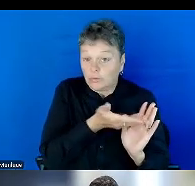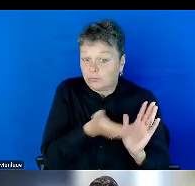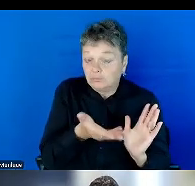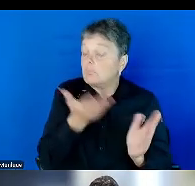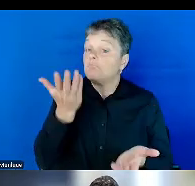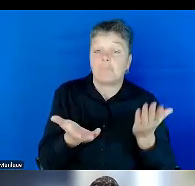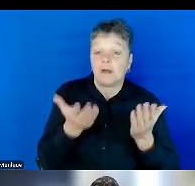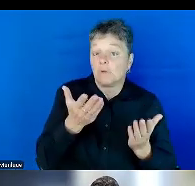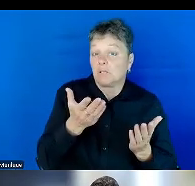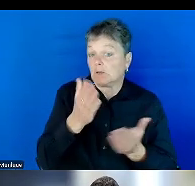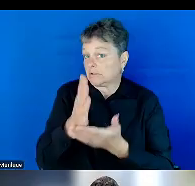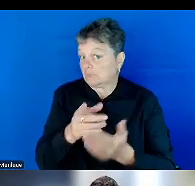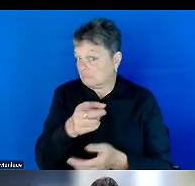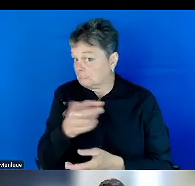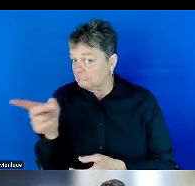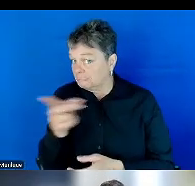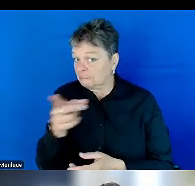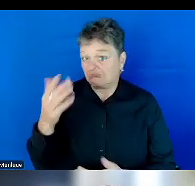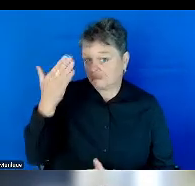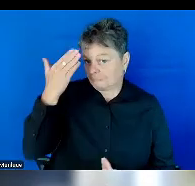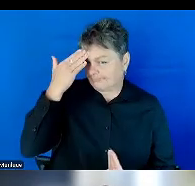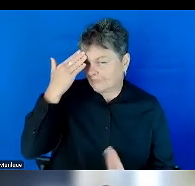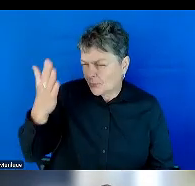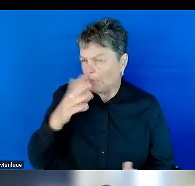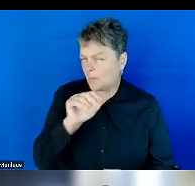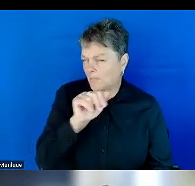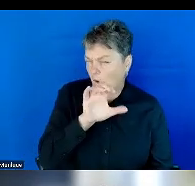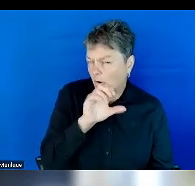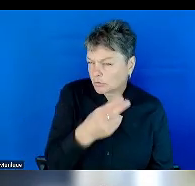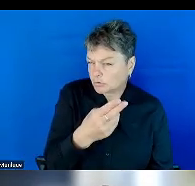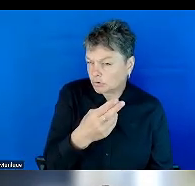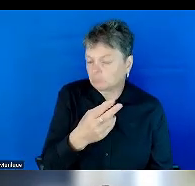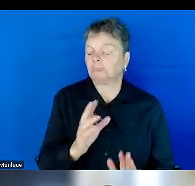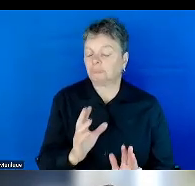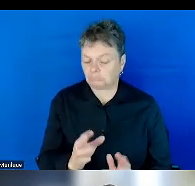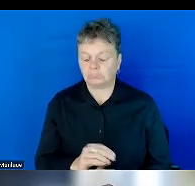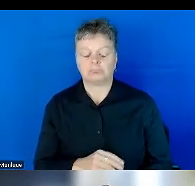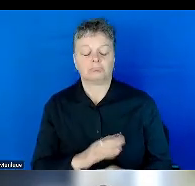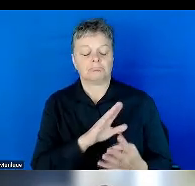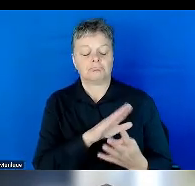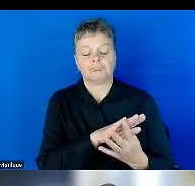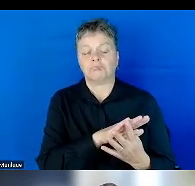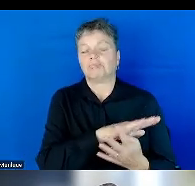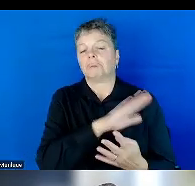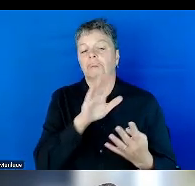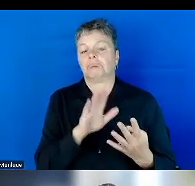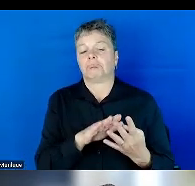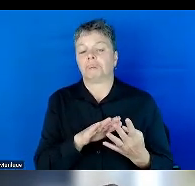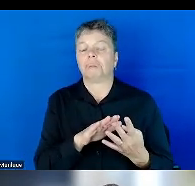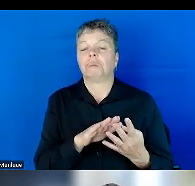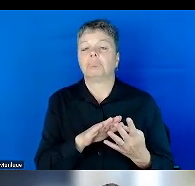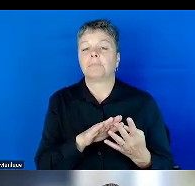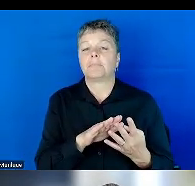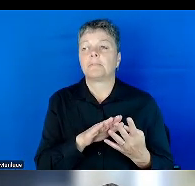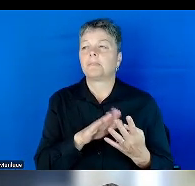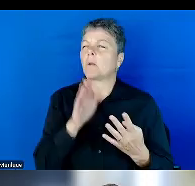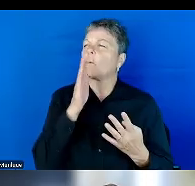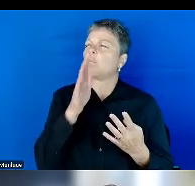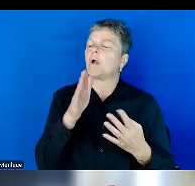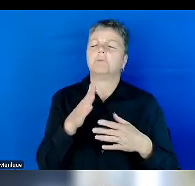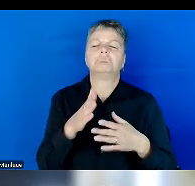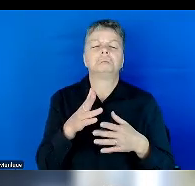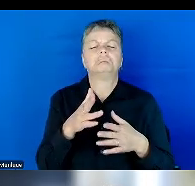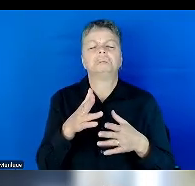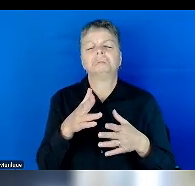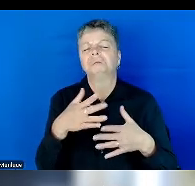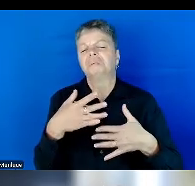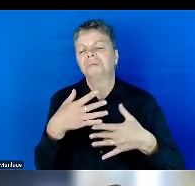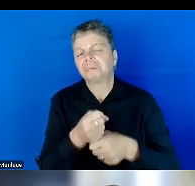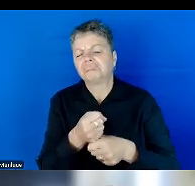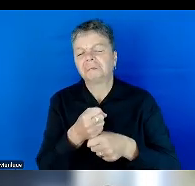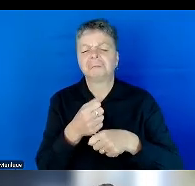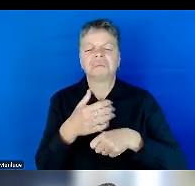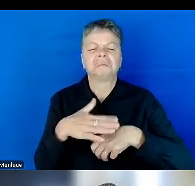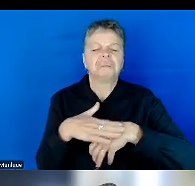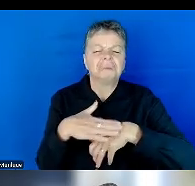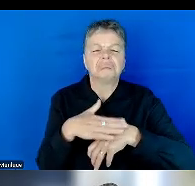aware of of Arch and as well giving you a brief overview or description of what we do generally